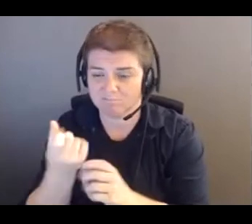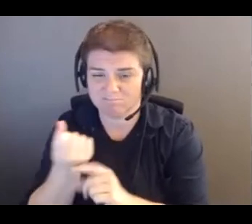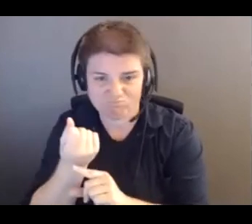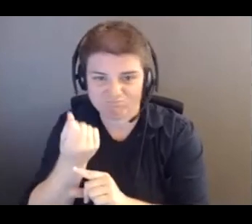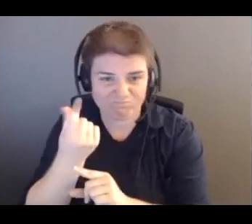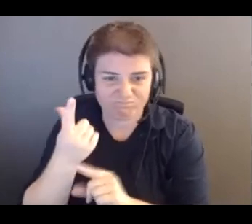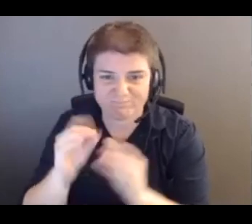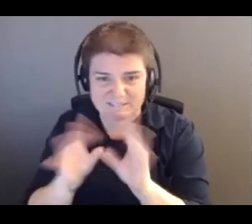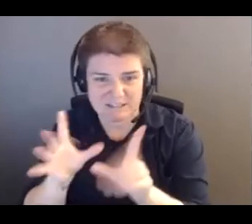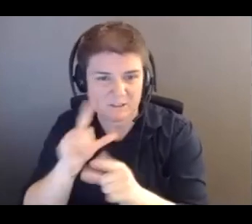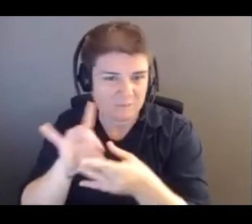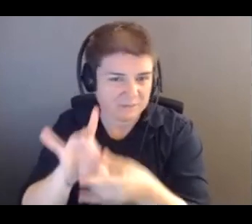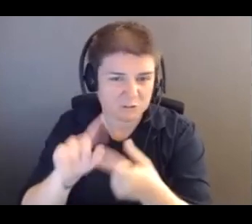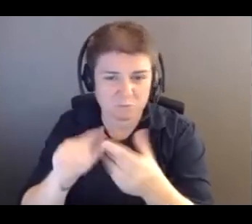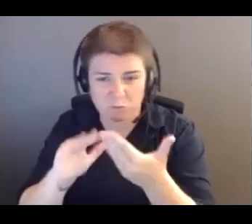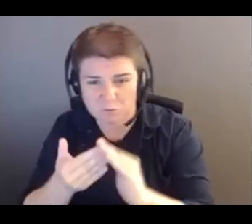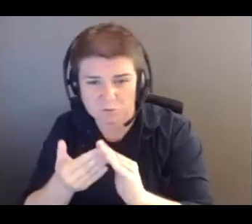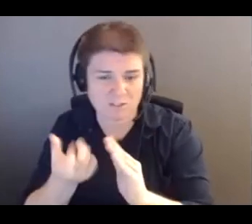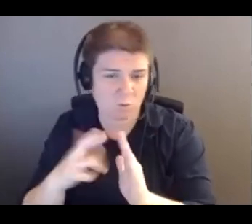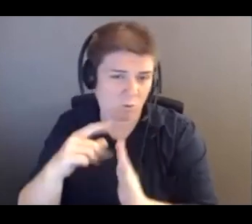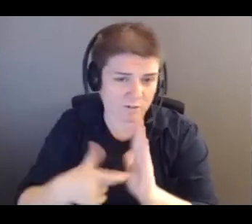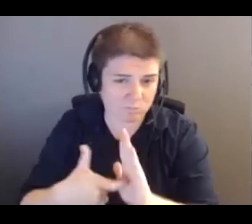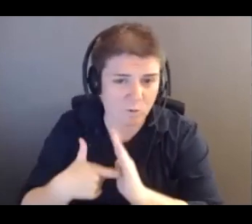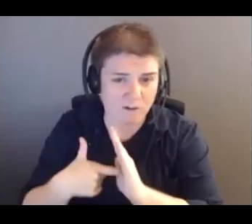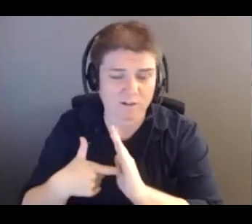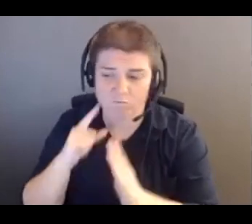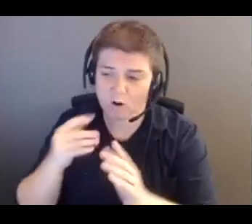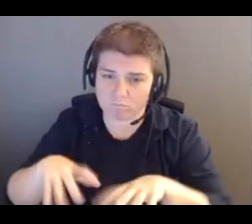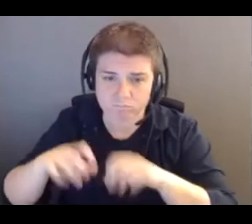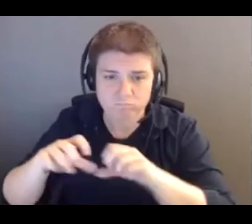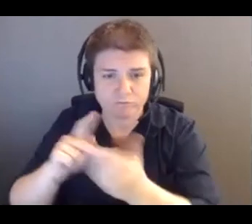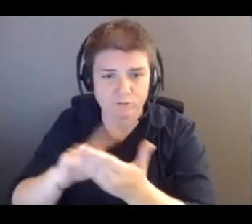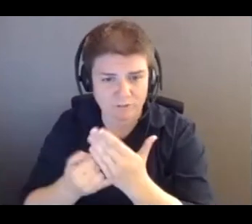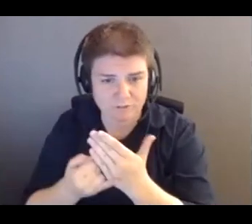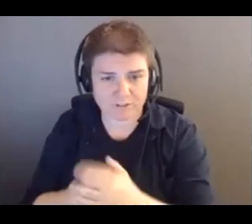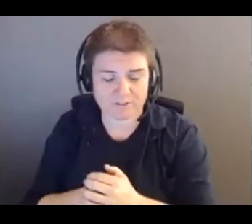or what is required to undertake the proposed project. Weak applications have limited or